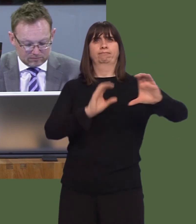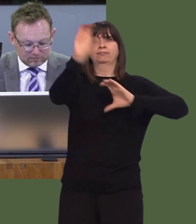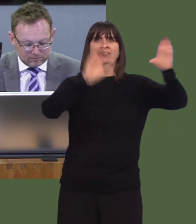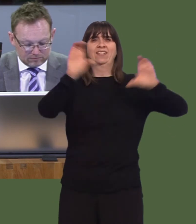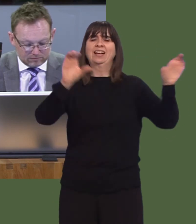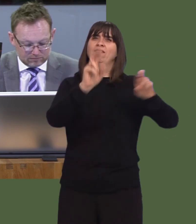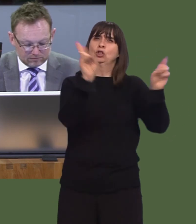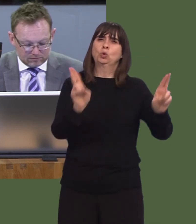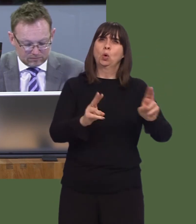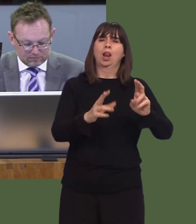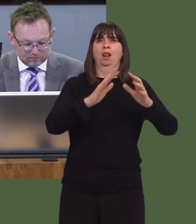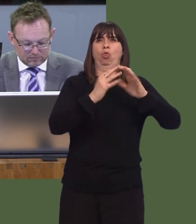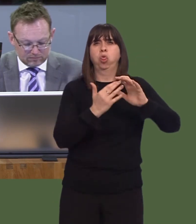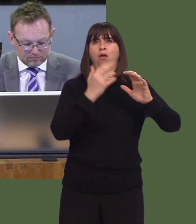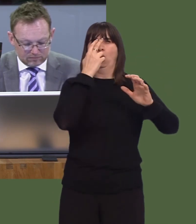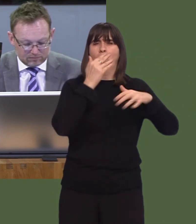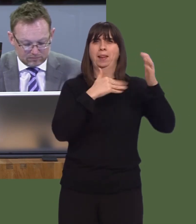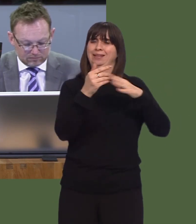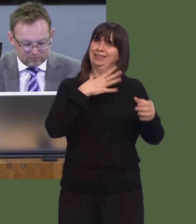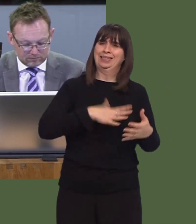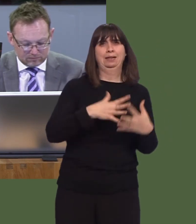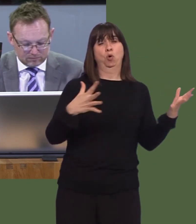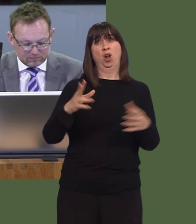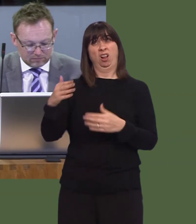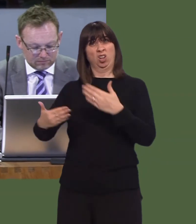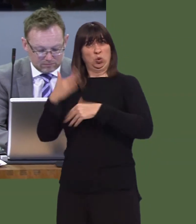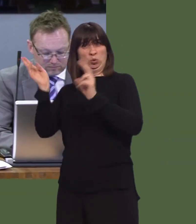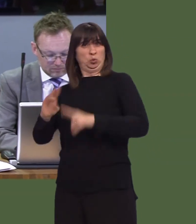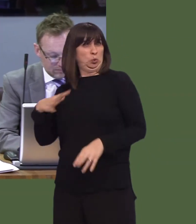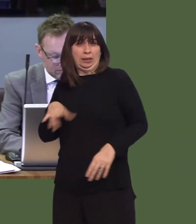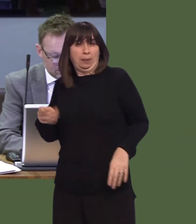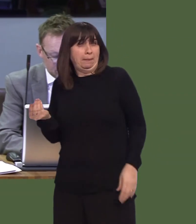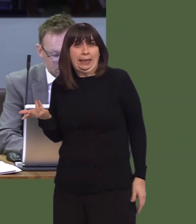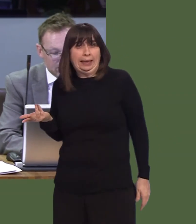get in some of those very old school buildings we have, rather than also giving some of this money to very new builds?